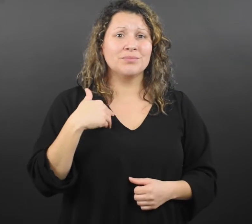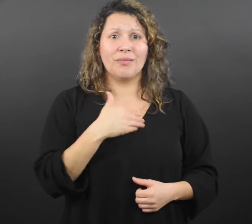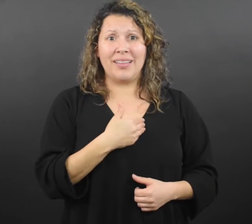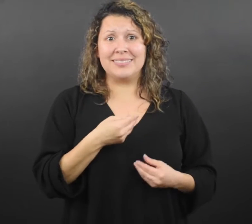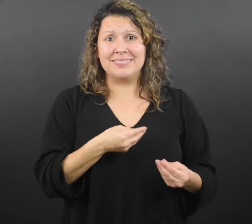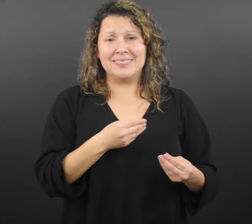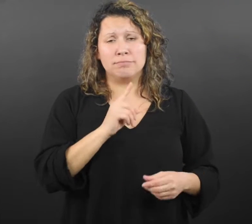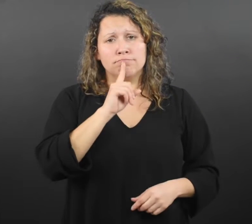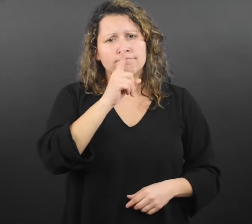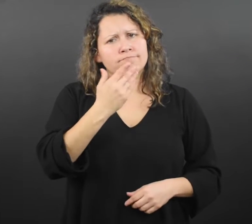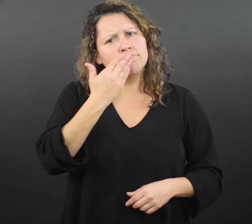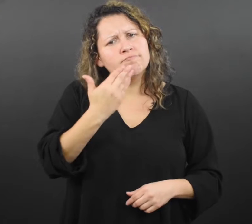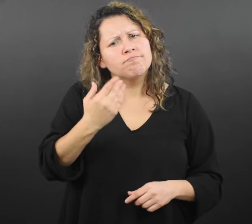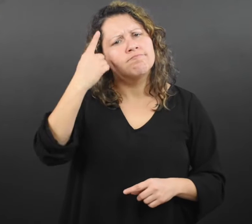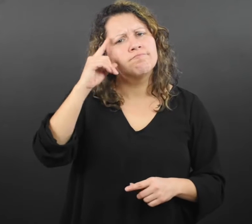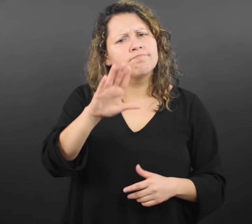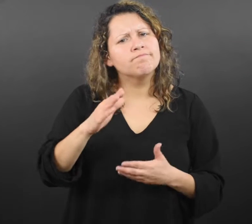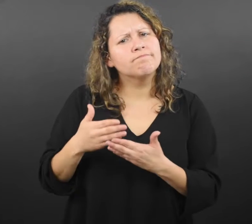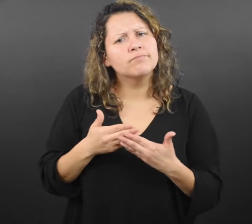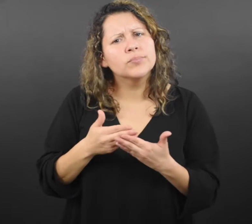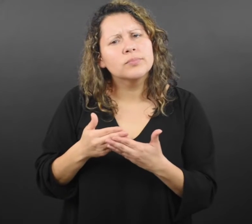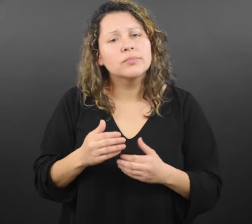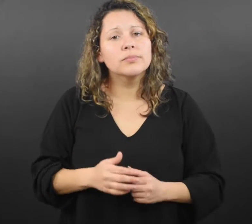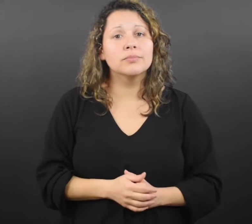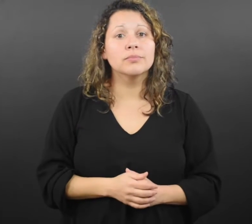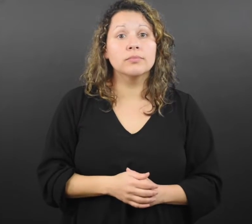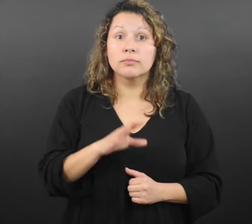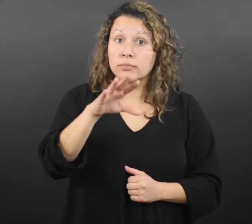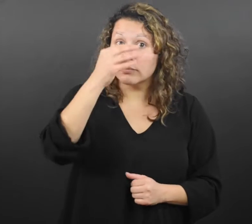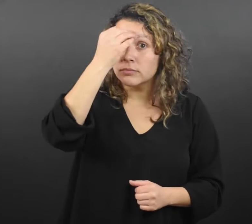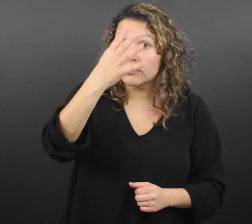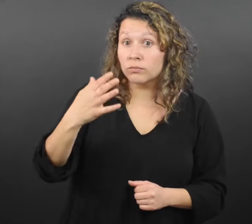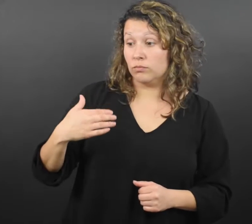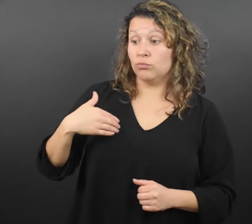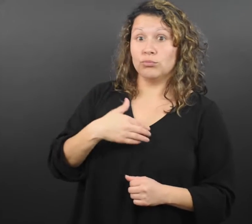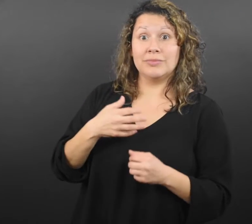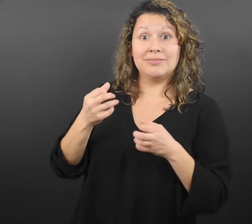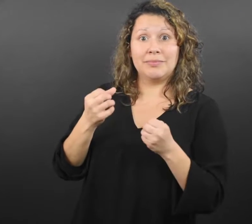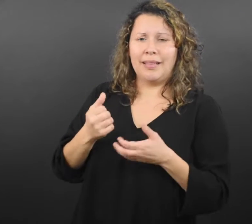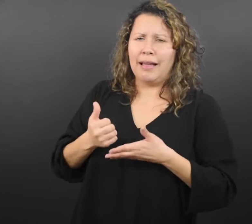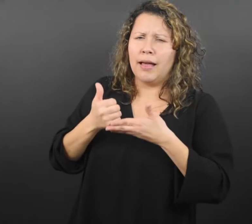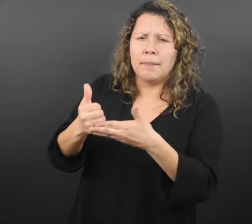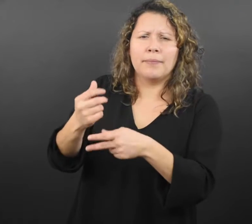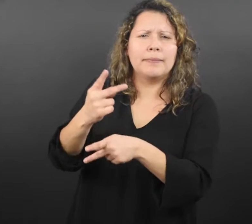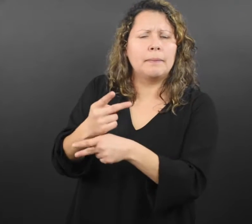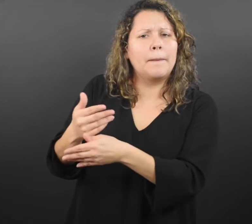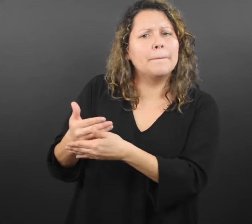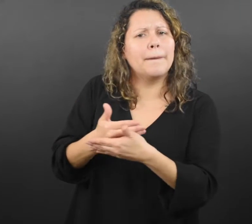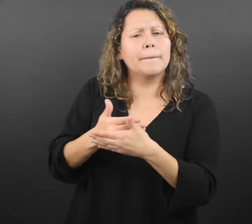Breastfeeding is good for your baby. ● Breast milk helps keep babies from